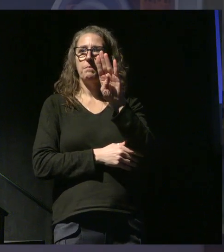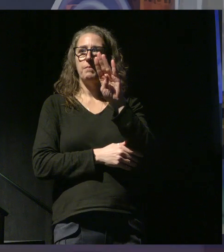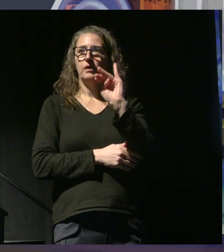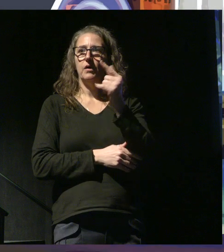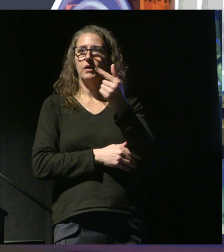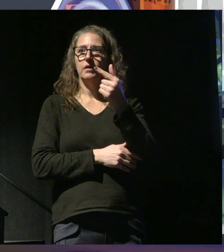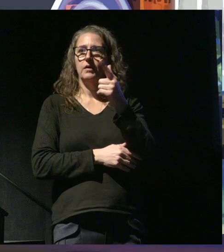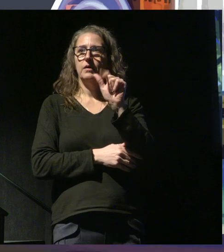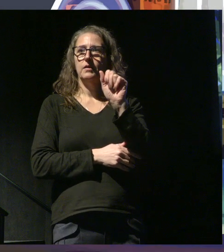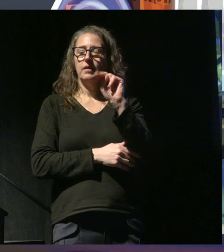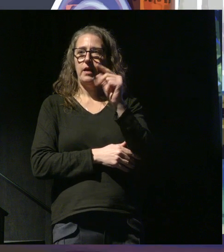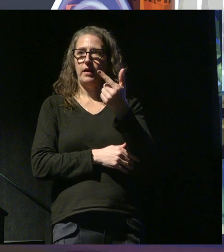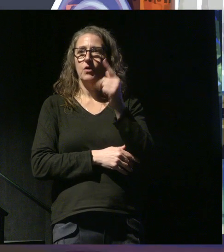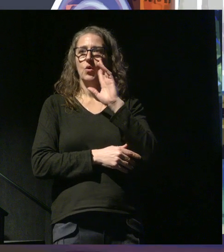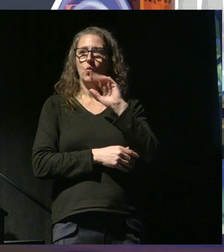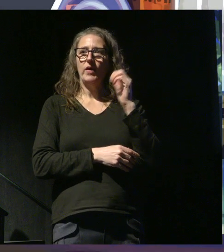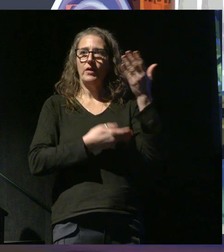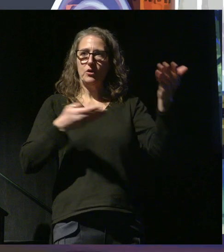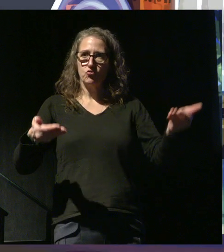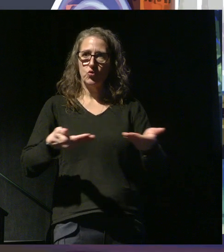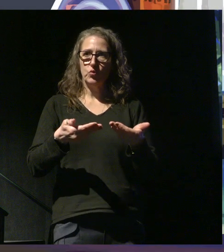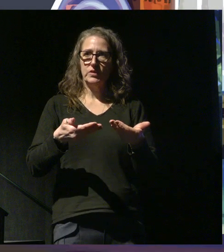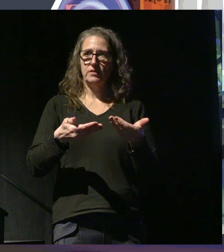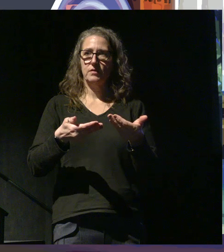(audience applauding)